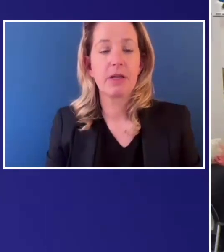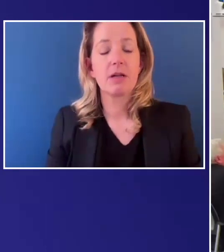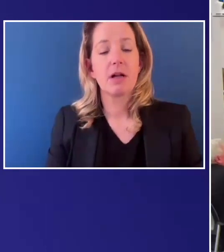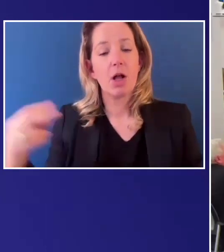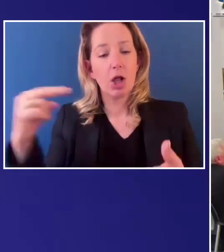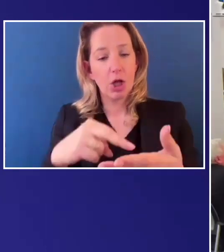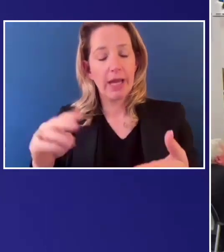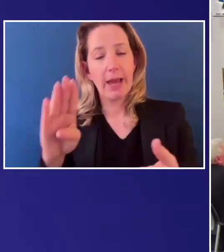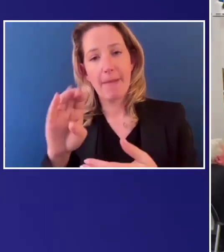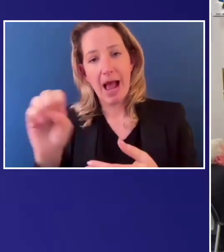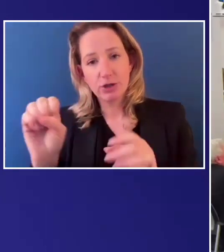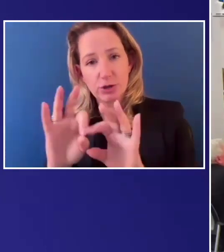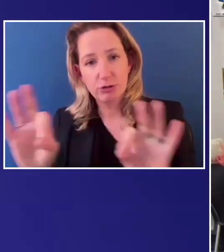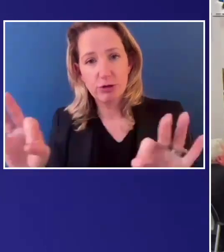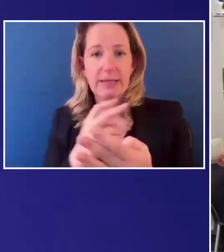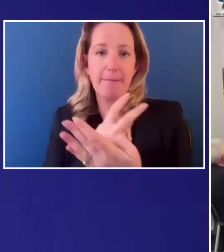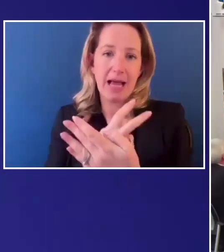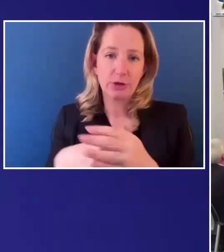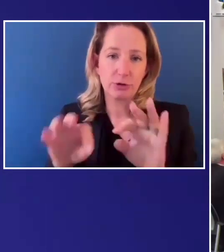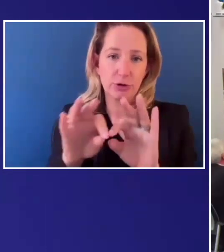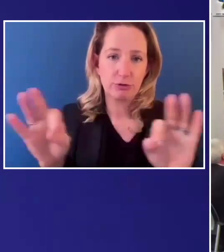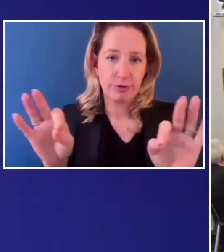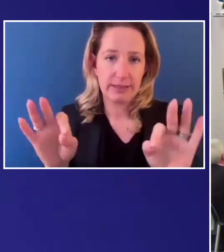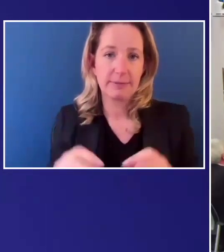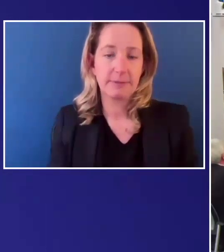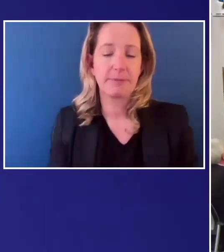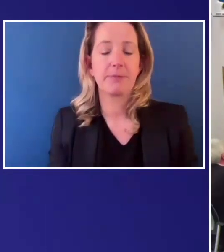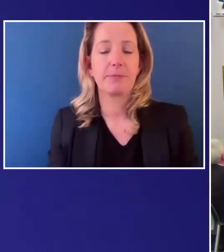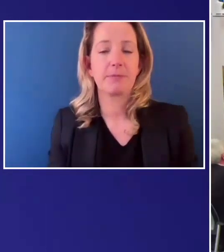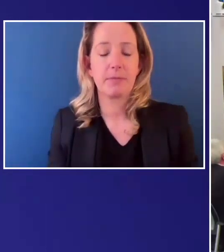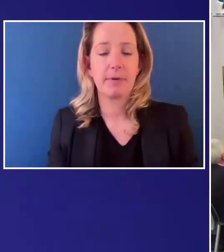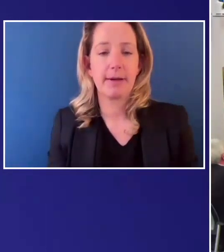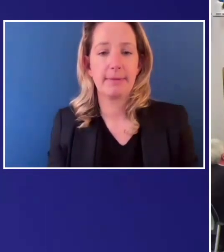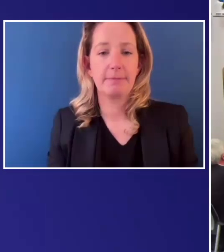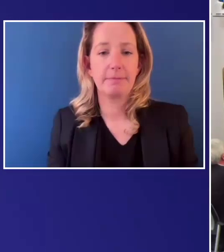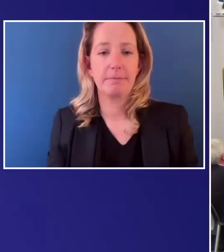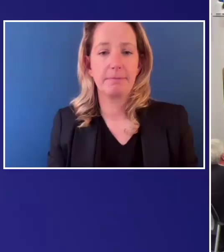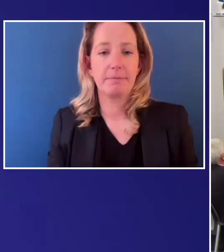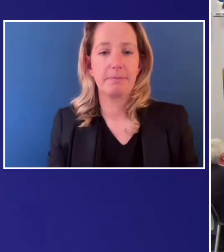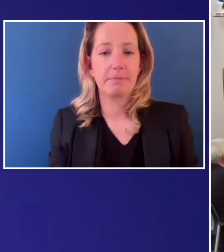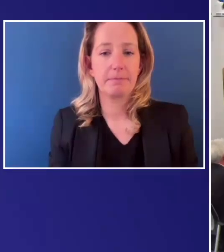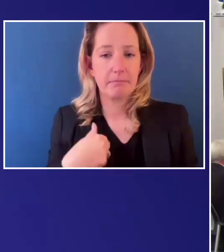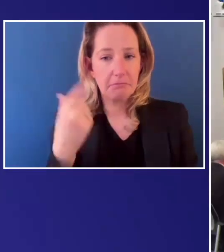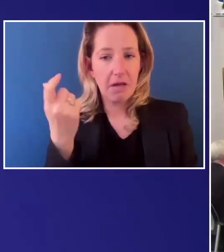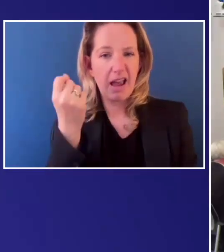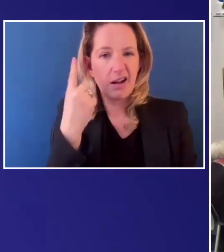master's degrees, I understand a lot of this is based on the statute,